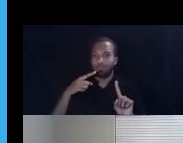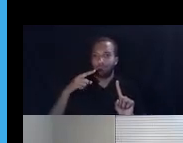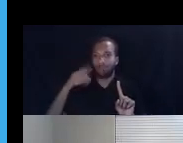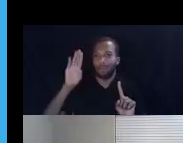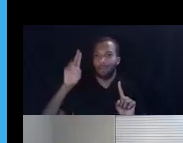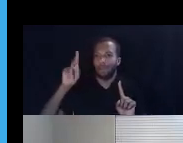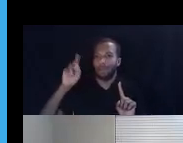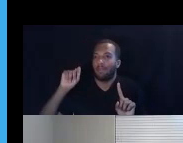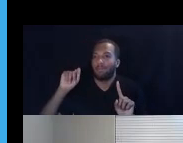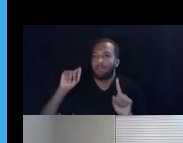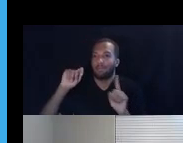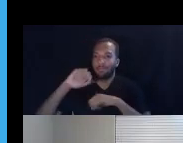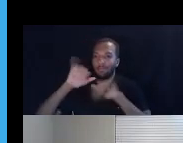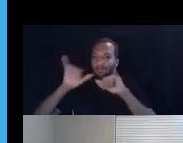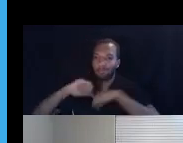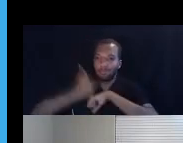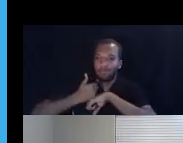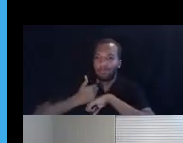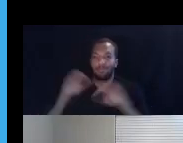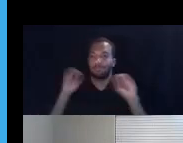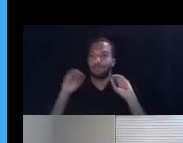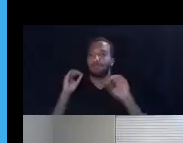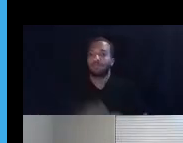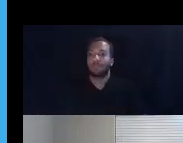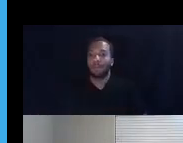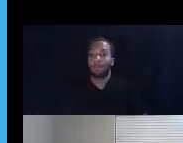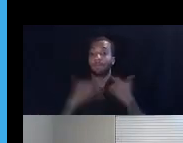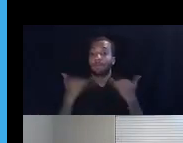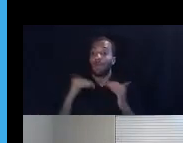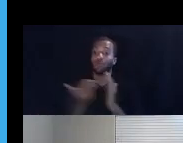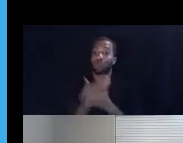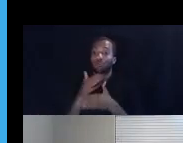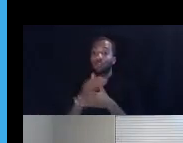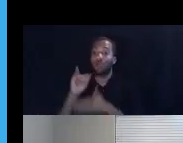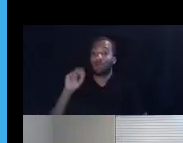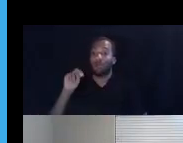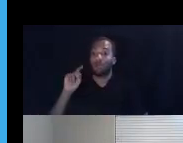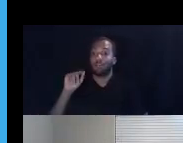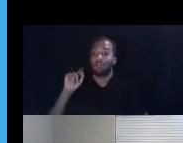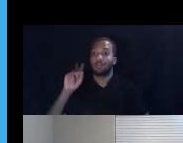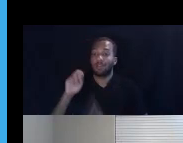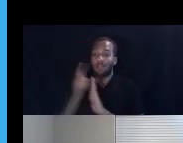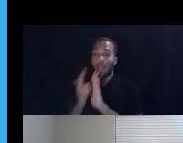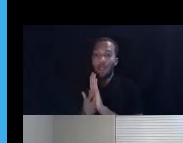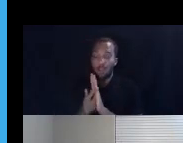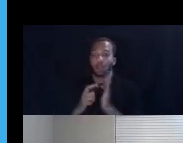But now through this new shared initiative and some of the requirements and the structure,